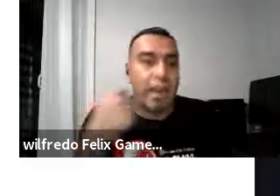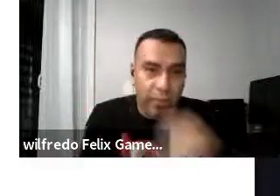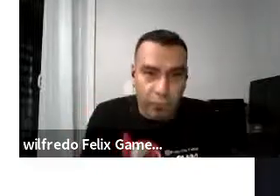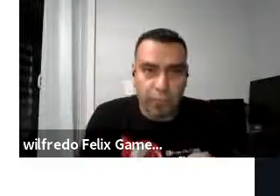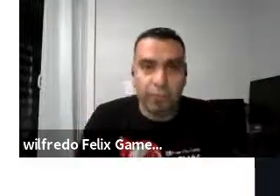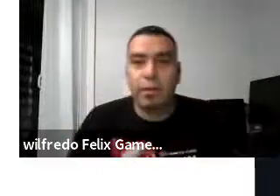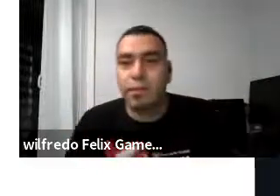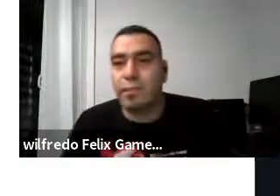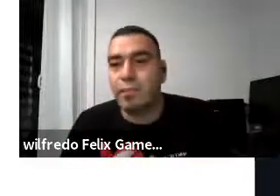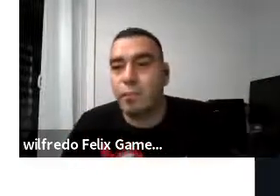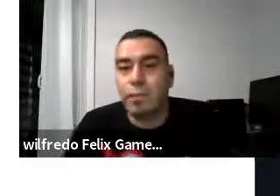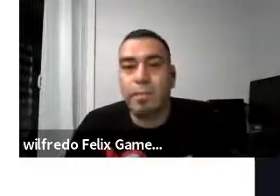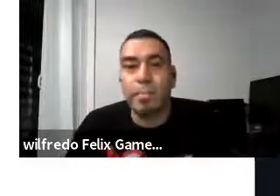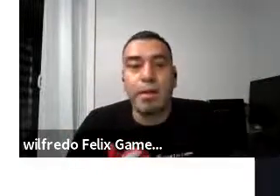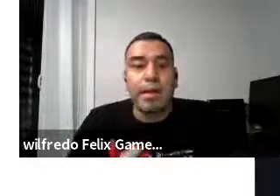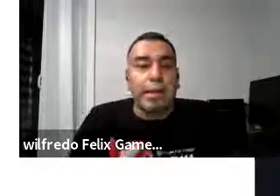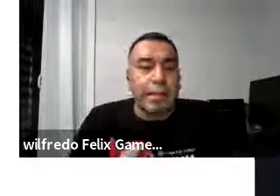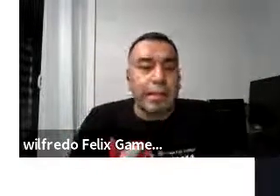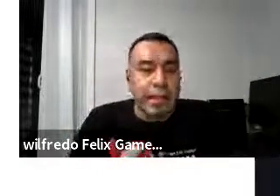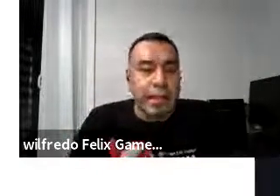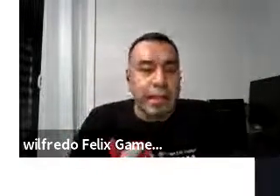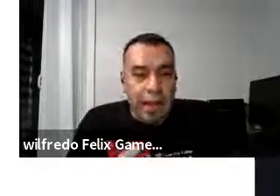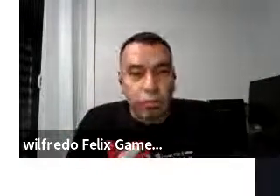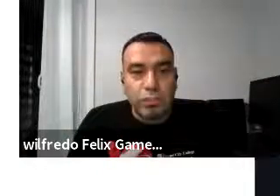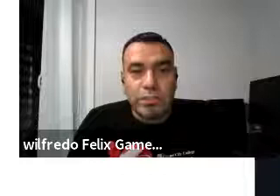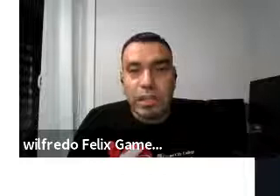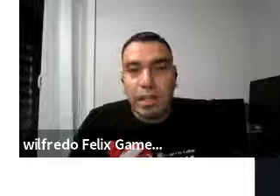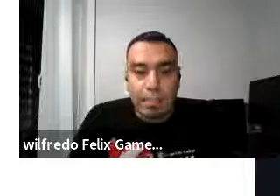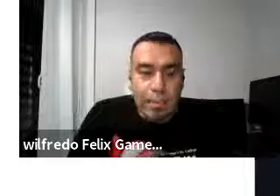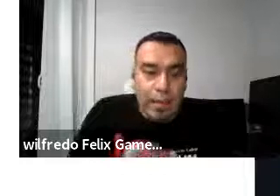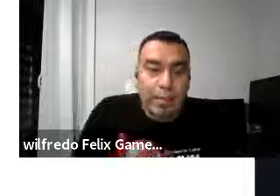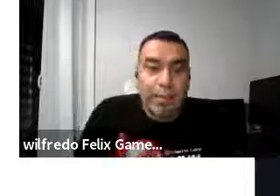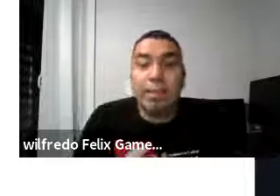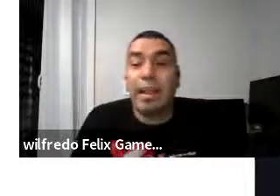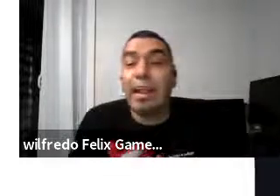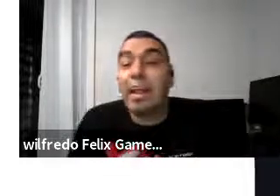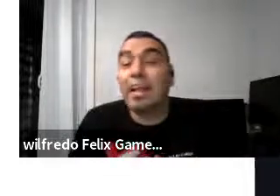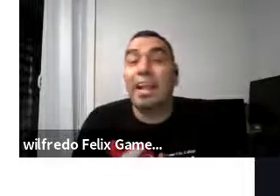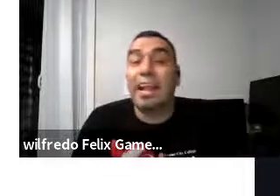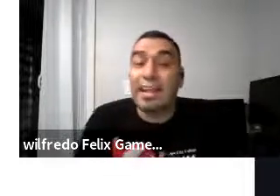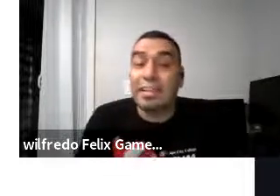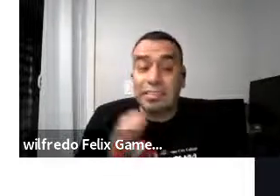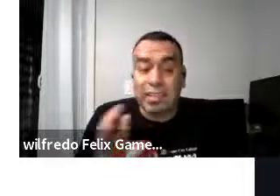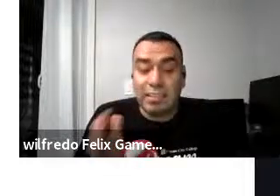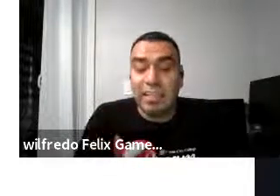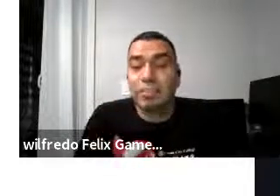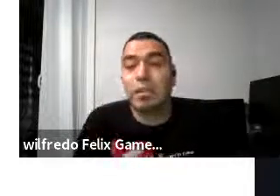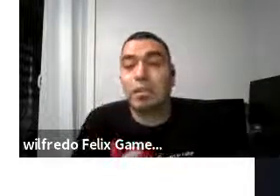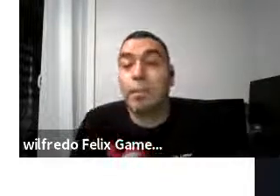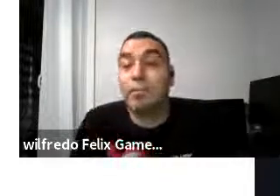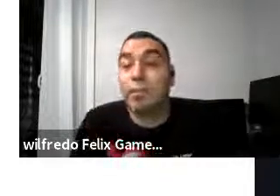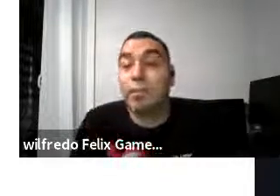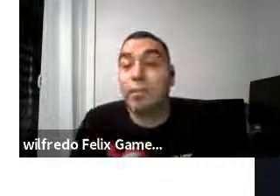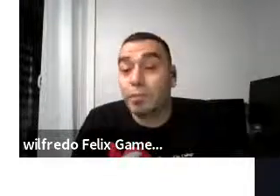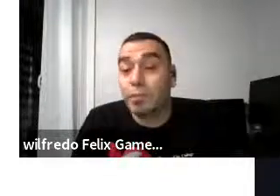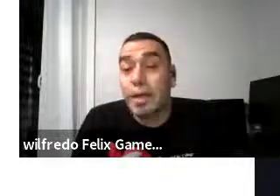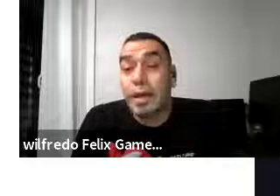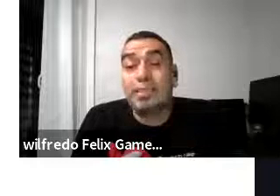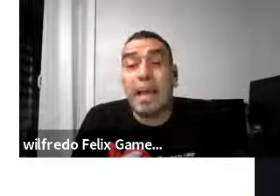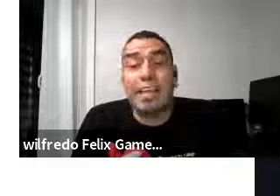for the A B 540 affidavit form. Then they also this they invent the late the latest legislation that they apply for admissions is